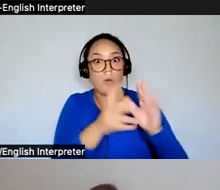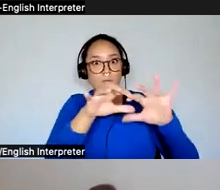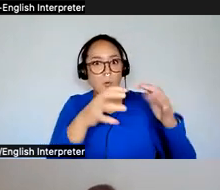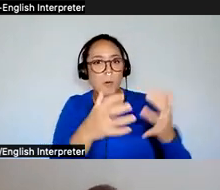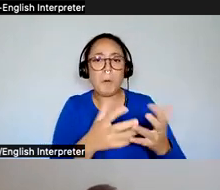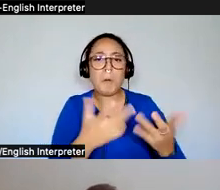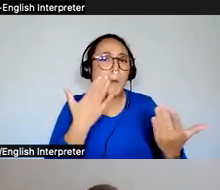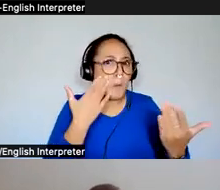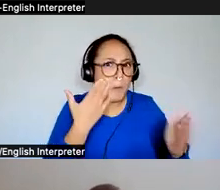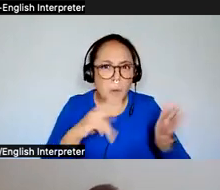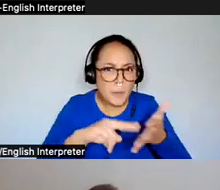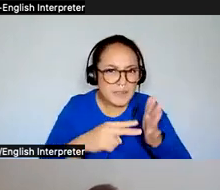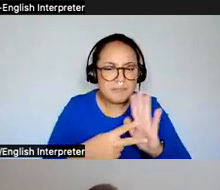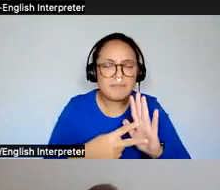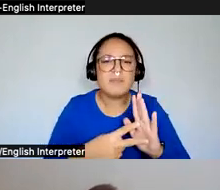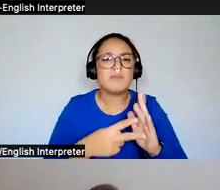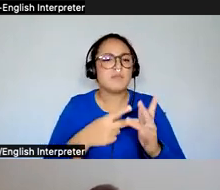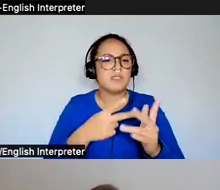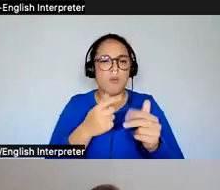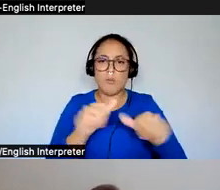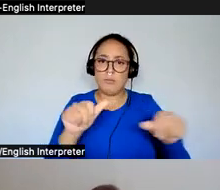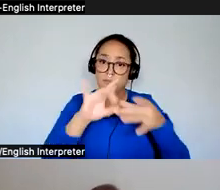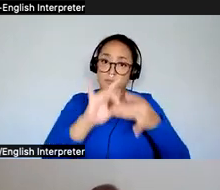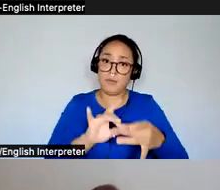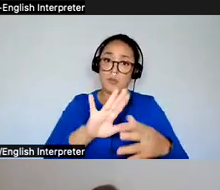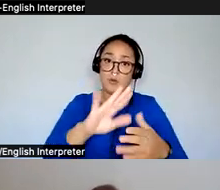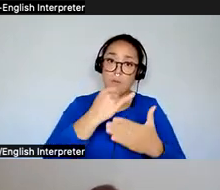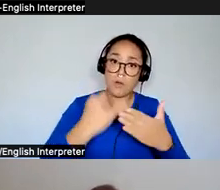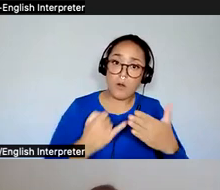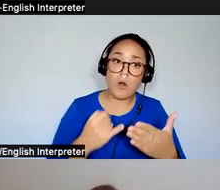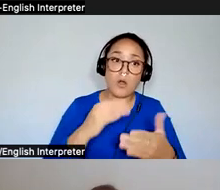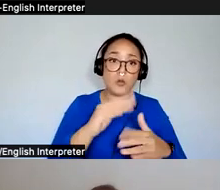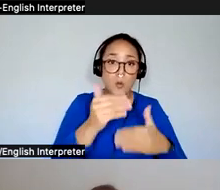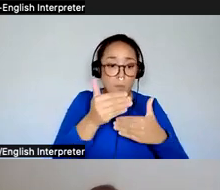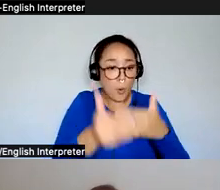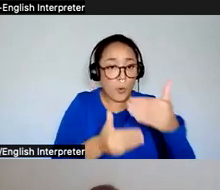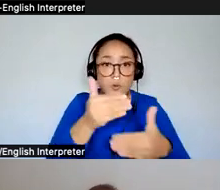So those are the things to keep in mind.